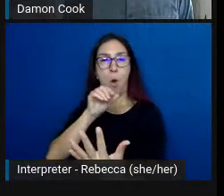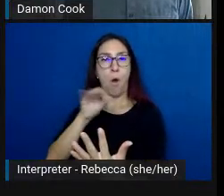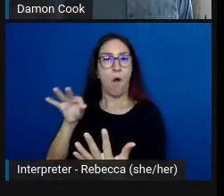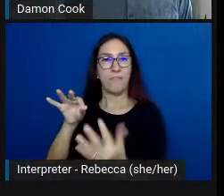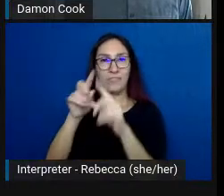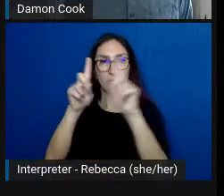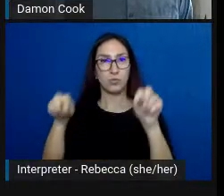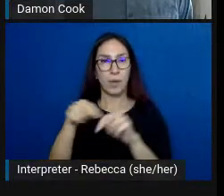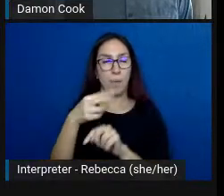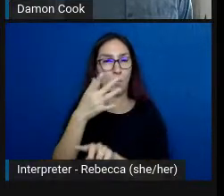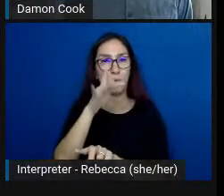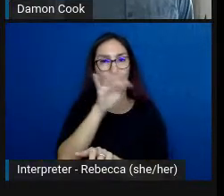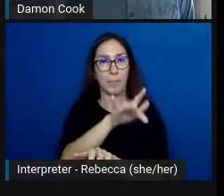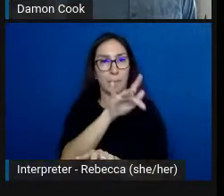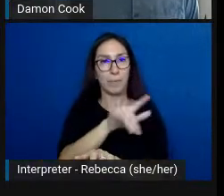Focus of